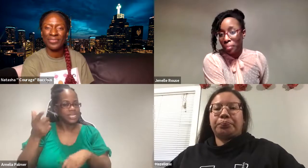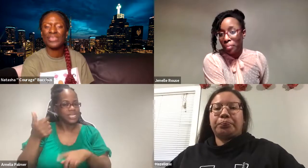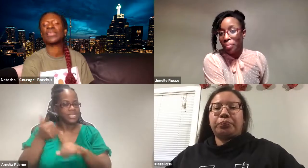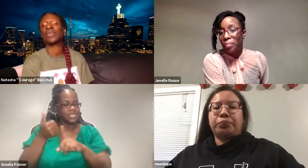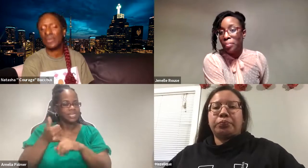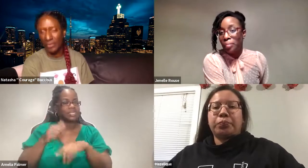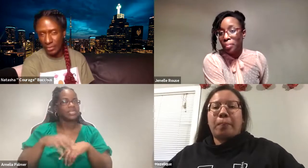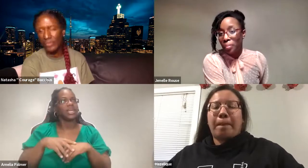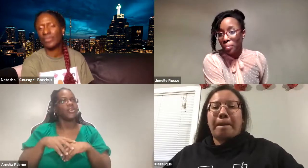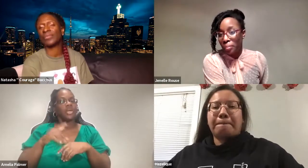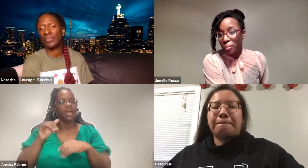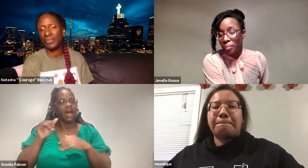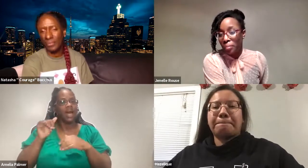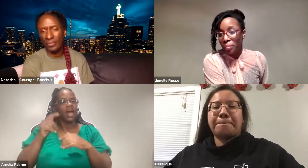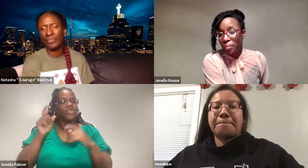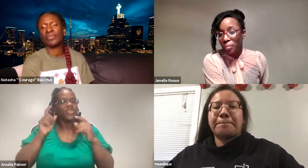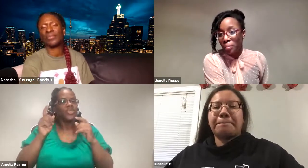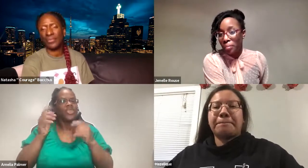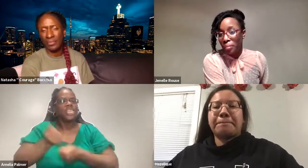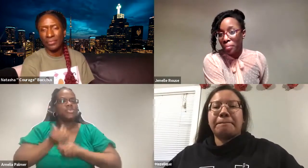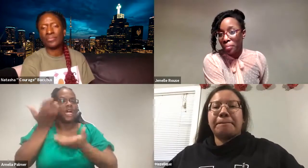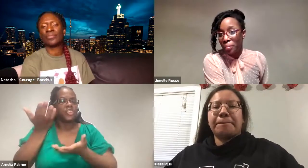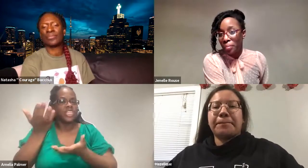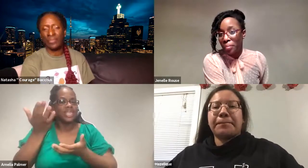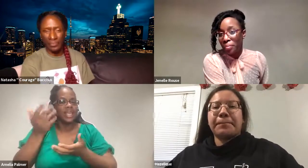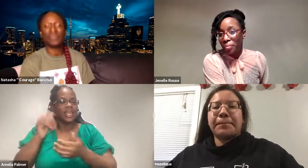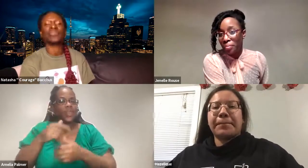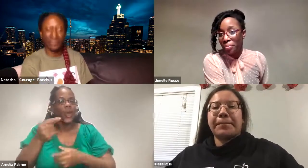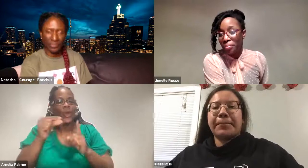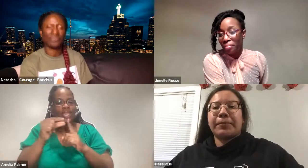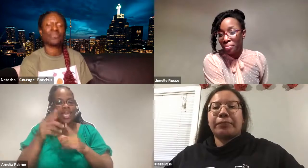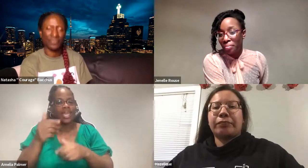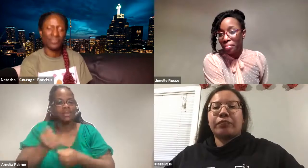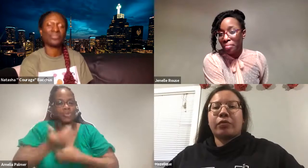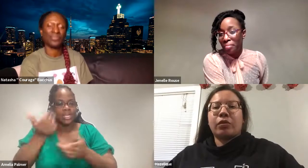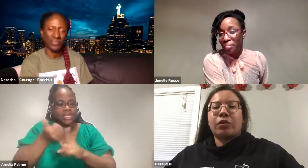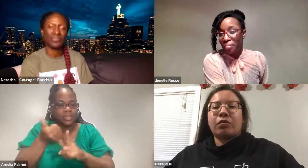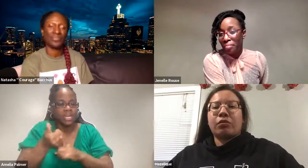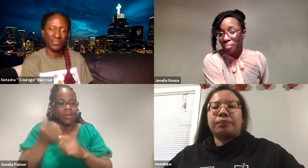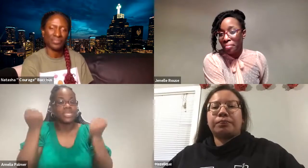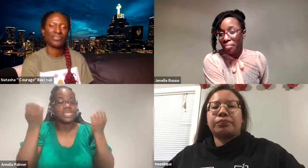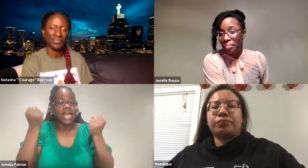i mean my family has also influenced linguistics in terms of how i've expressed myself. when we